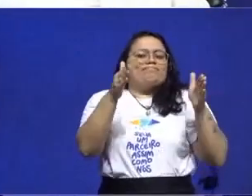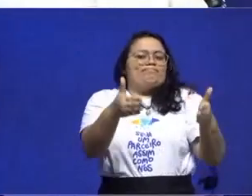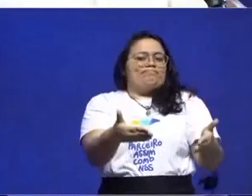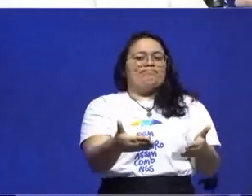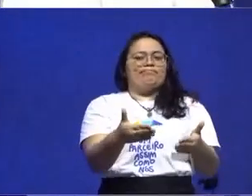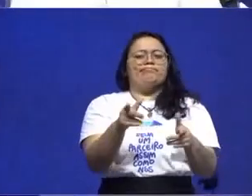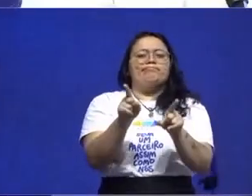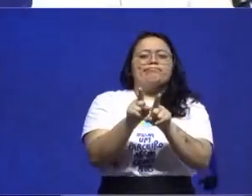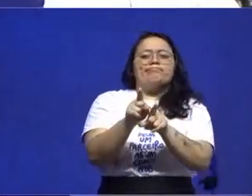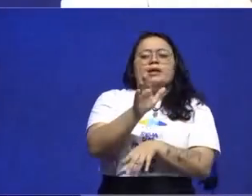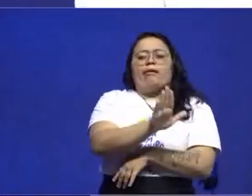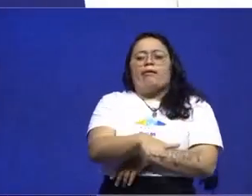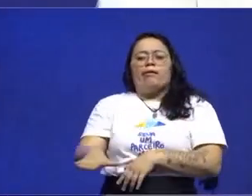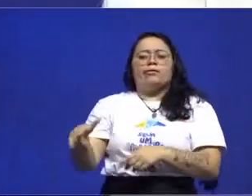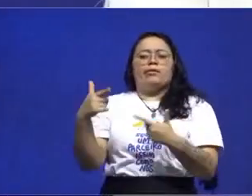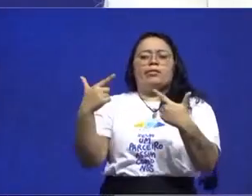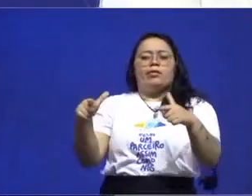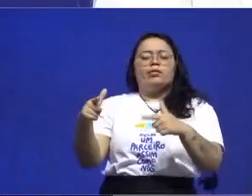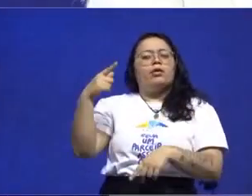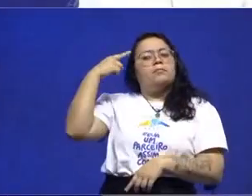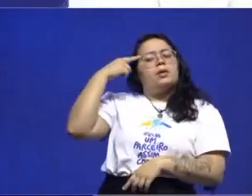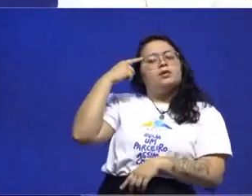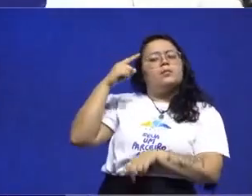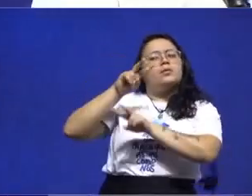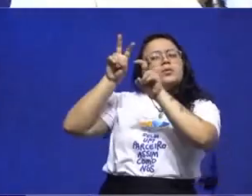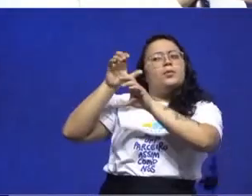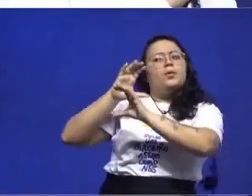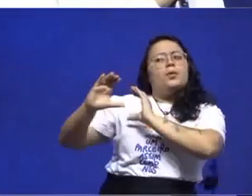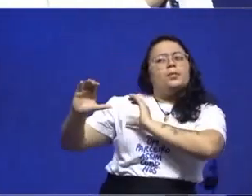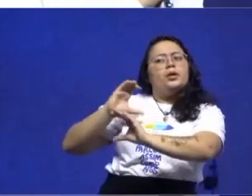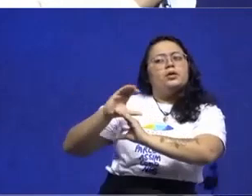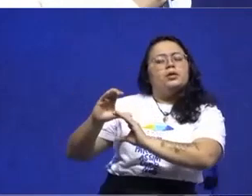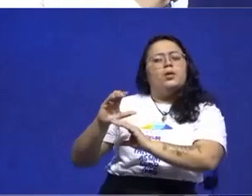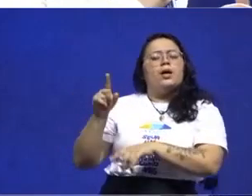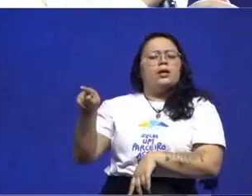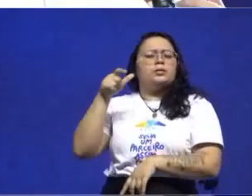a communicative intention who is not interested in showing something, we